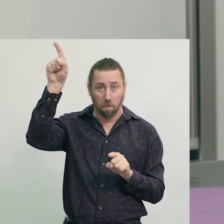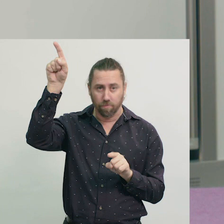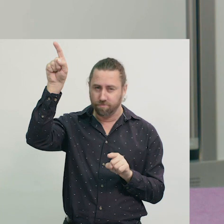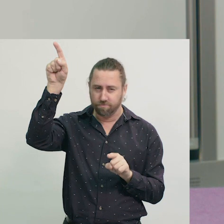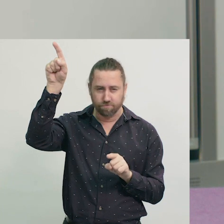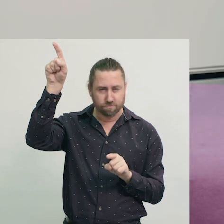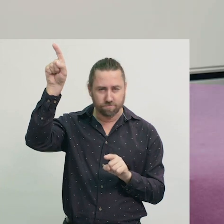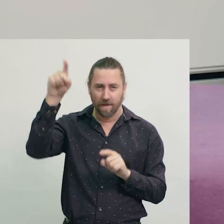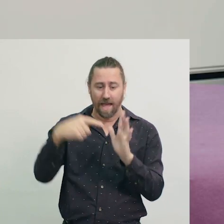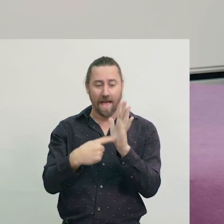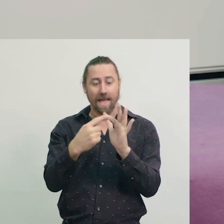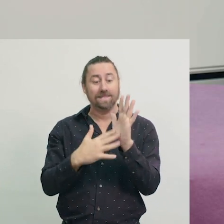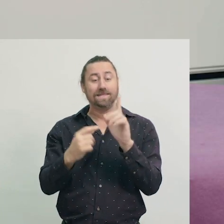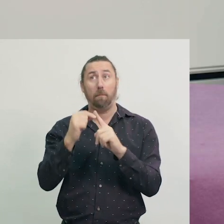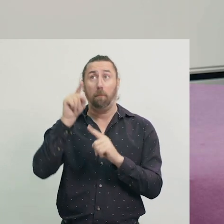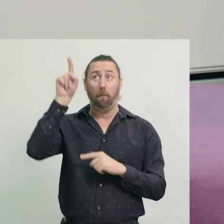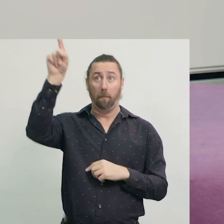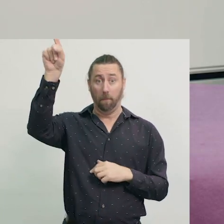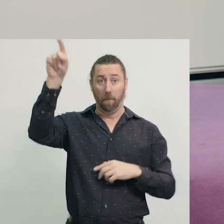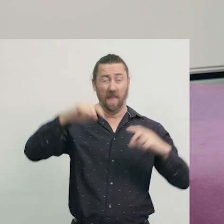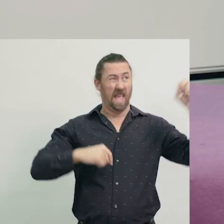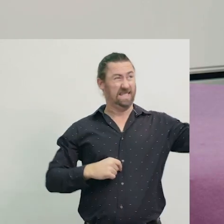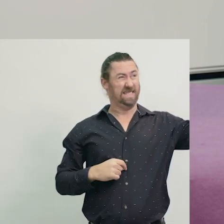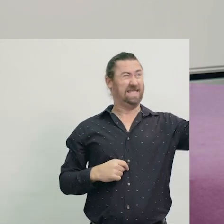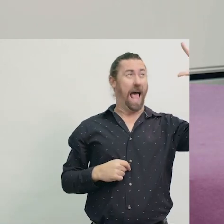False – the temperature when the Sun is shining directly on the Moon,